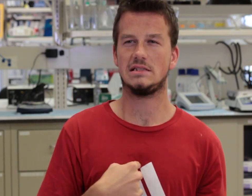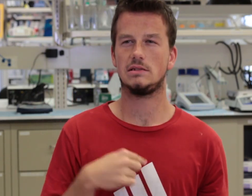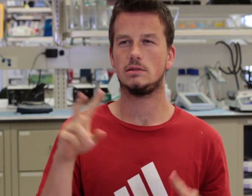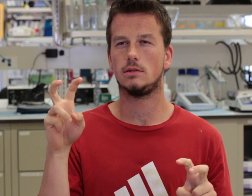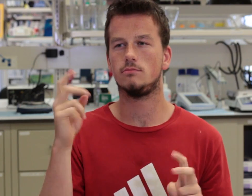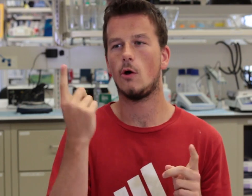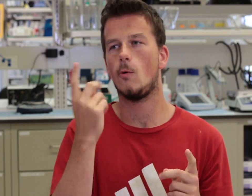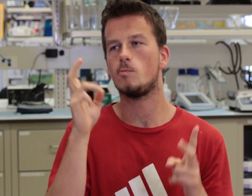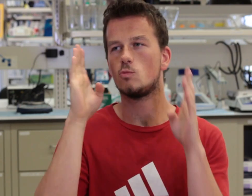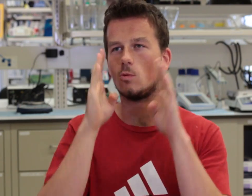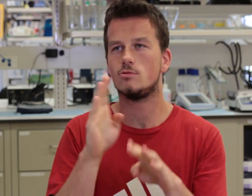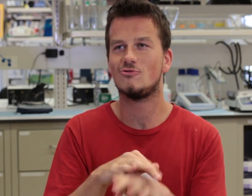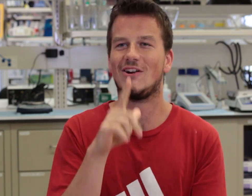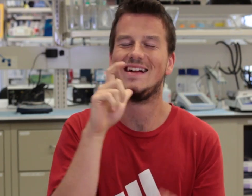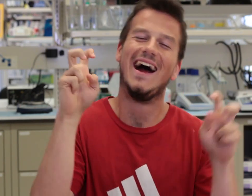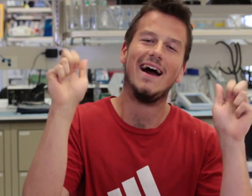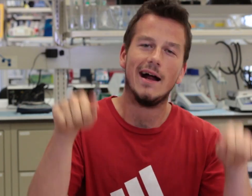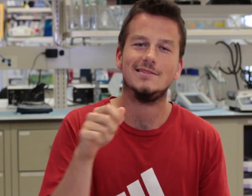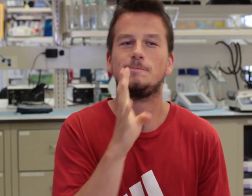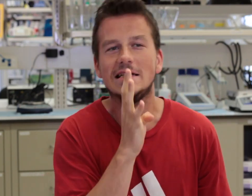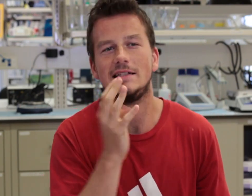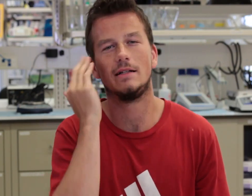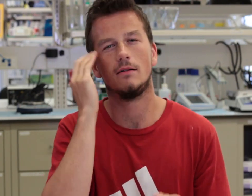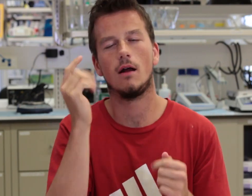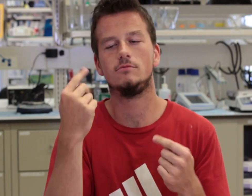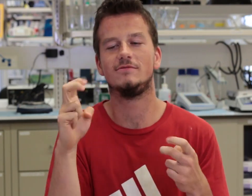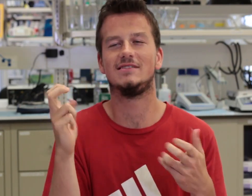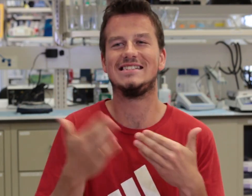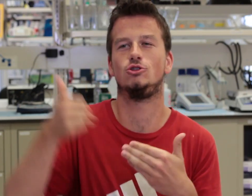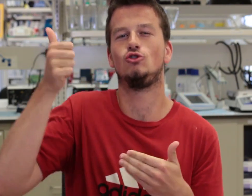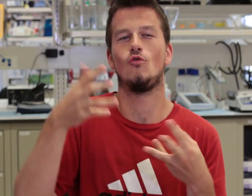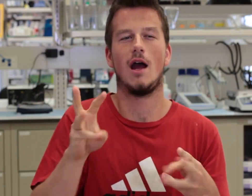that didn't really focus on me. they would focus on who "could talk"